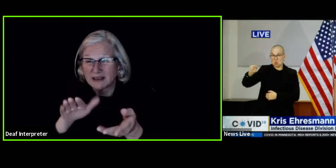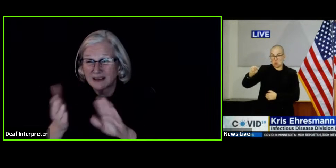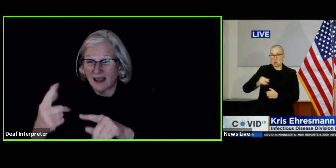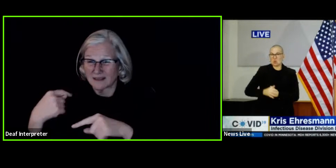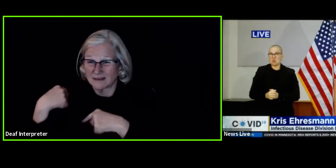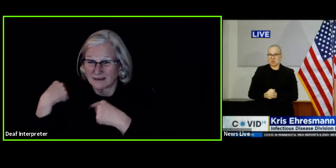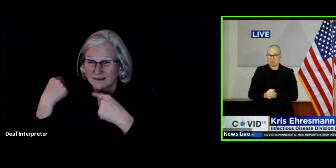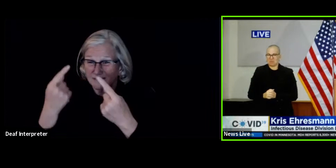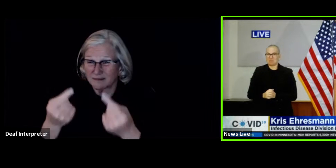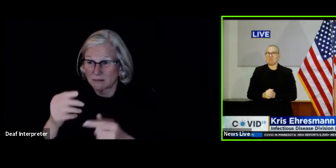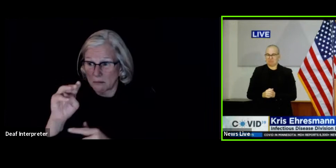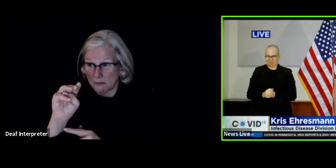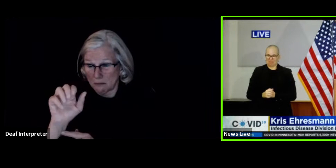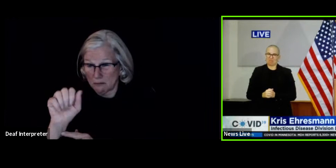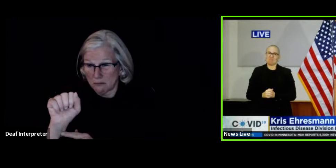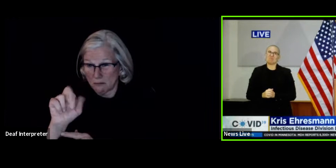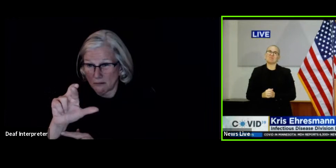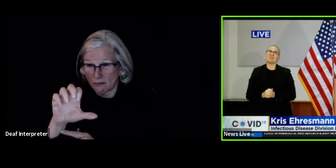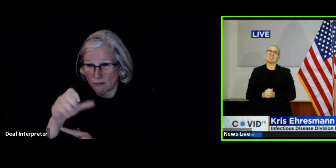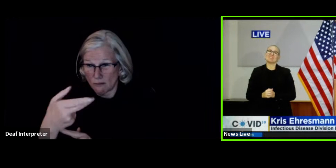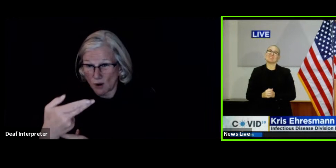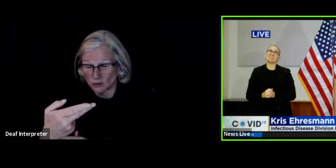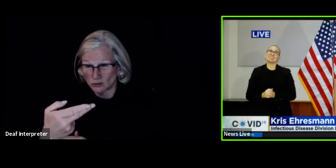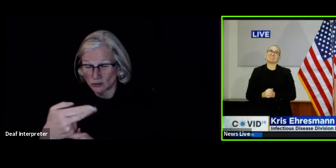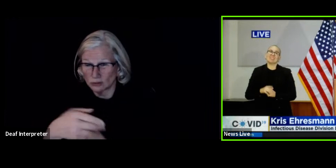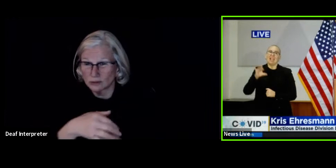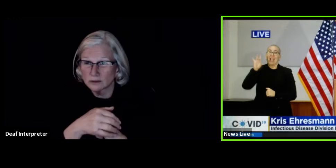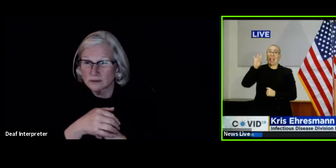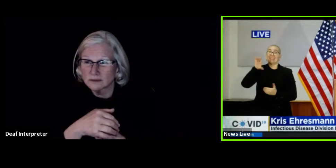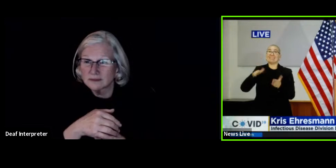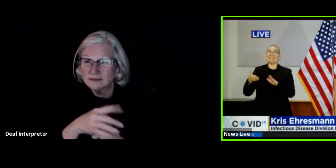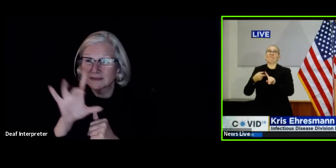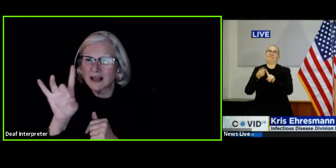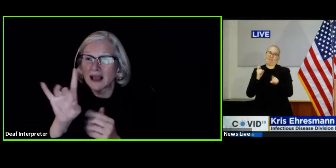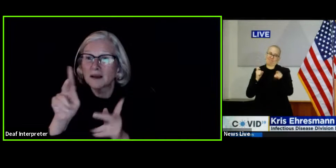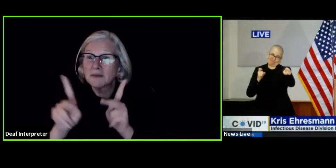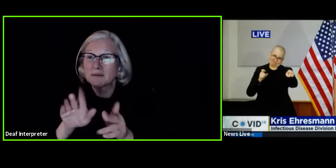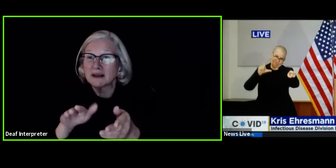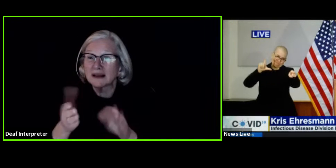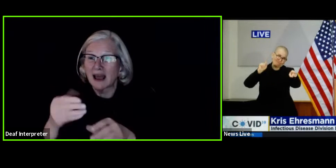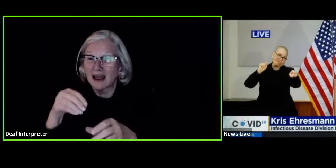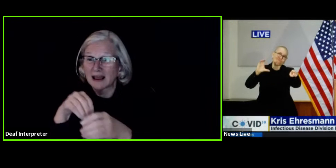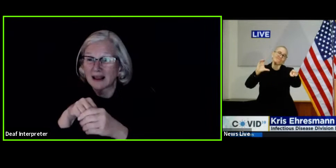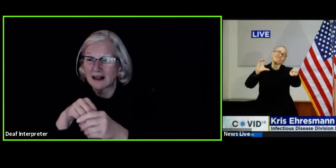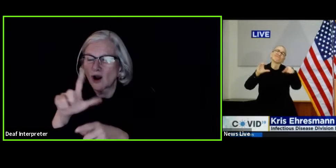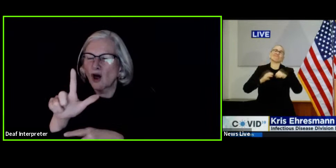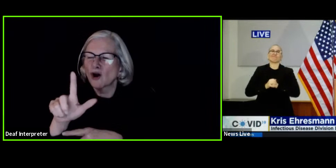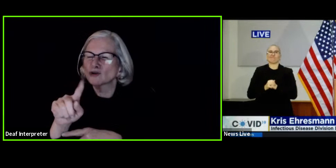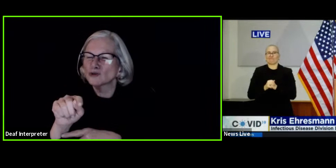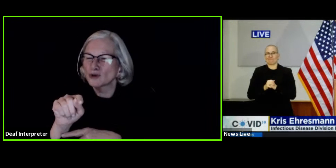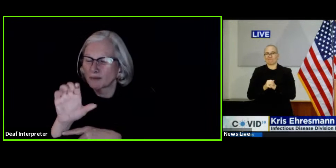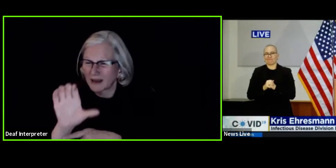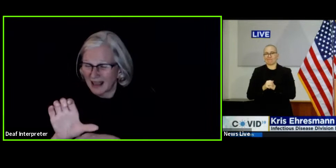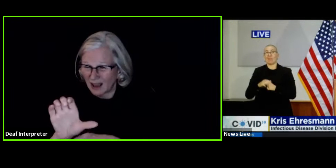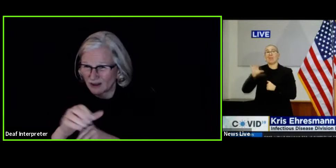EIGHT OF THESE DEATHS OCCURRED IN RESIDENTS OF LONG-TERM CARE FACILITIES. THERE WERE NINE DEATHS IN THE METRO AREA. SIX IN CENTRAL COUNTIES.